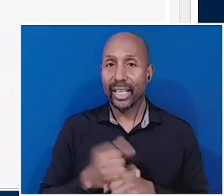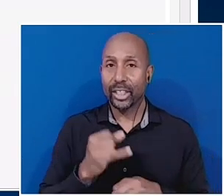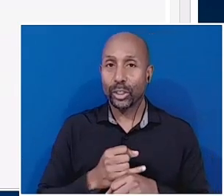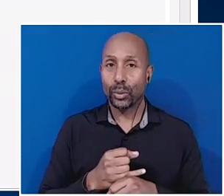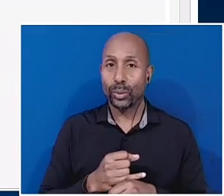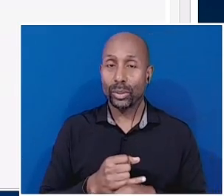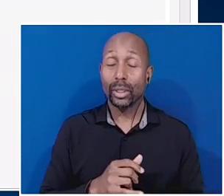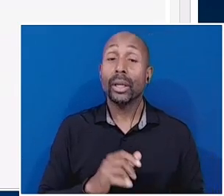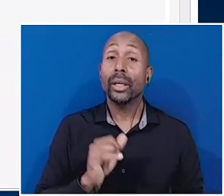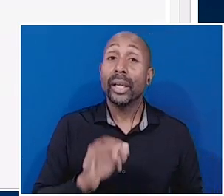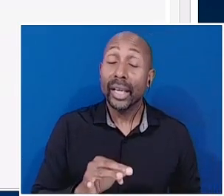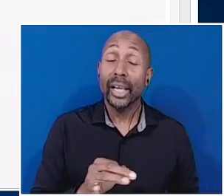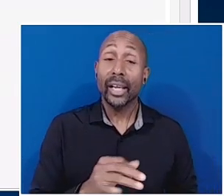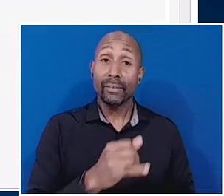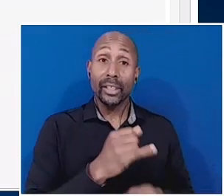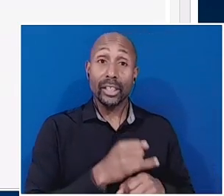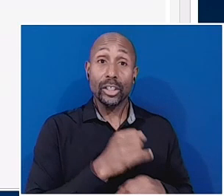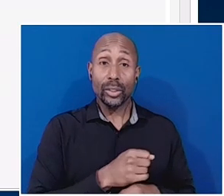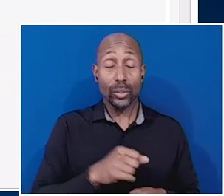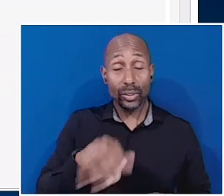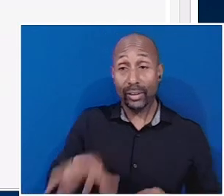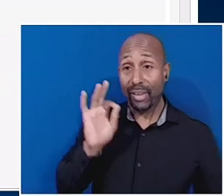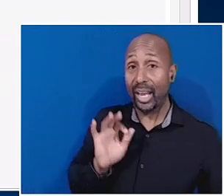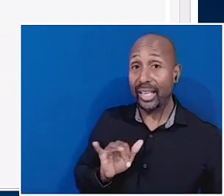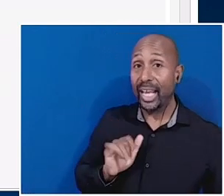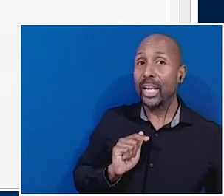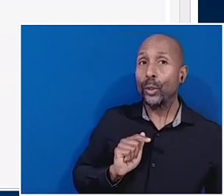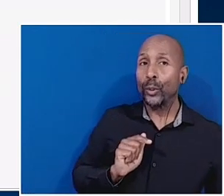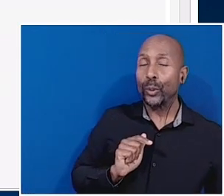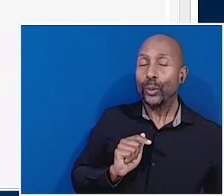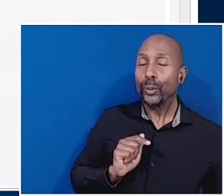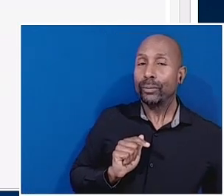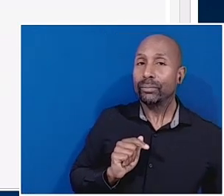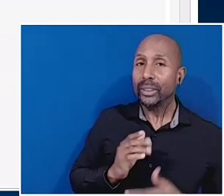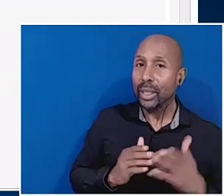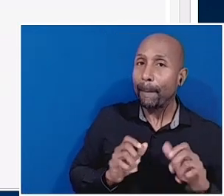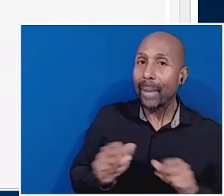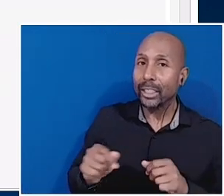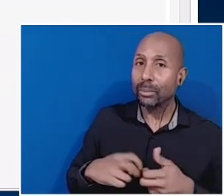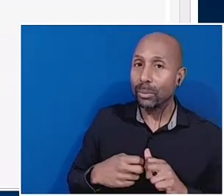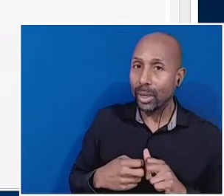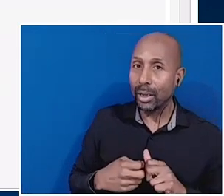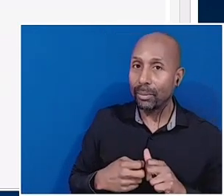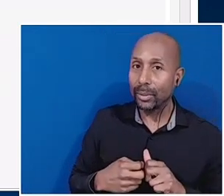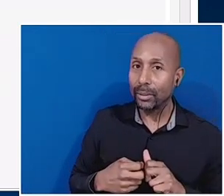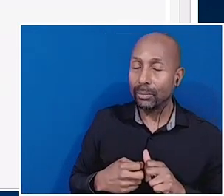it from certifying that the school is meeting all of its Title IV requirements.